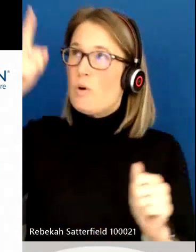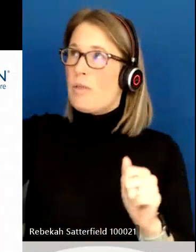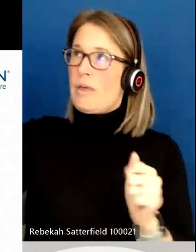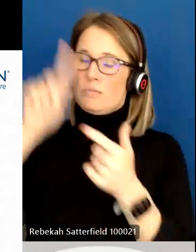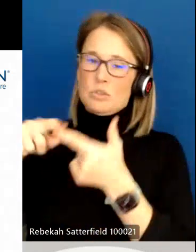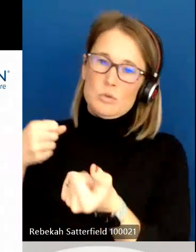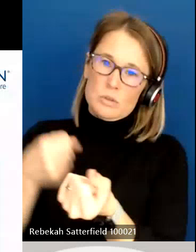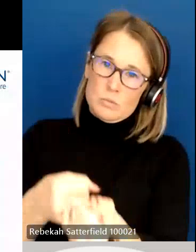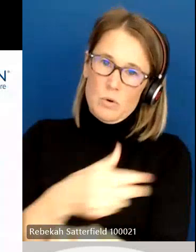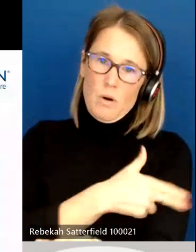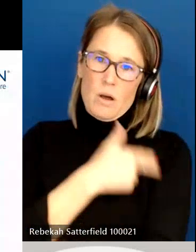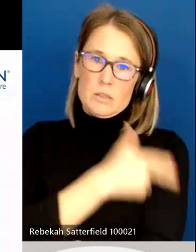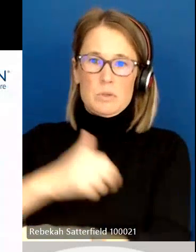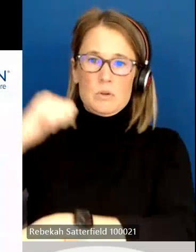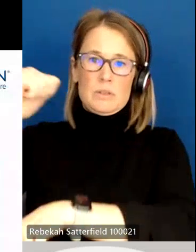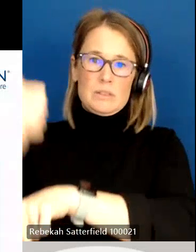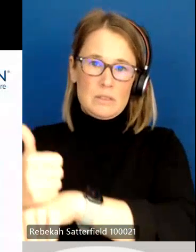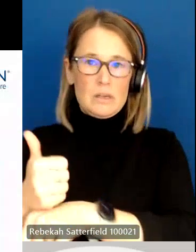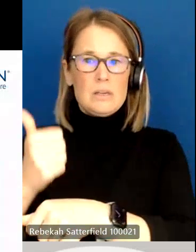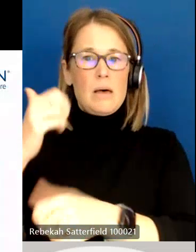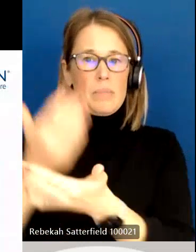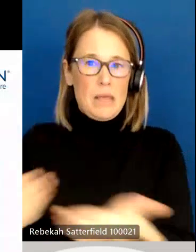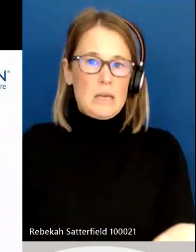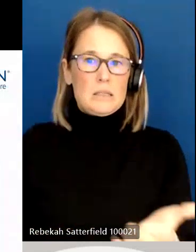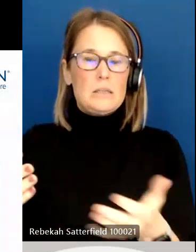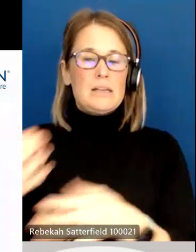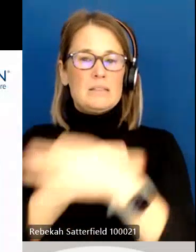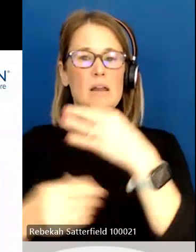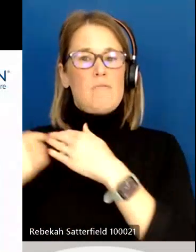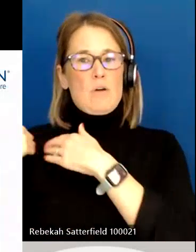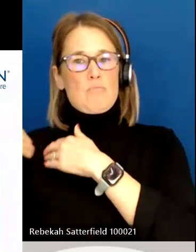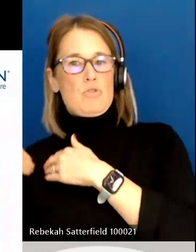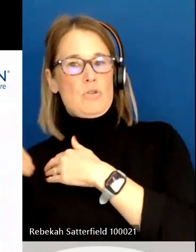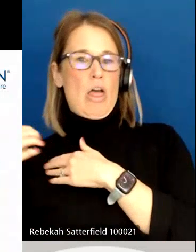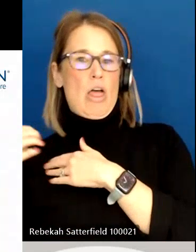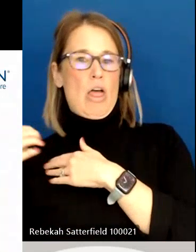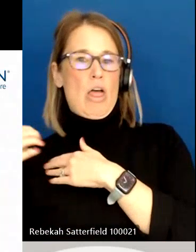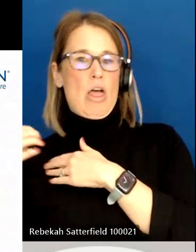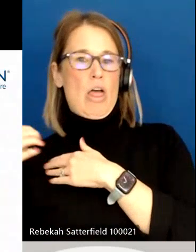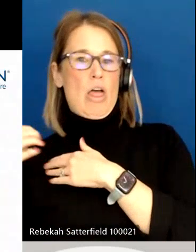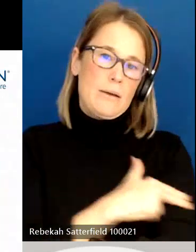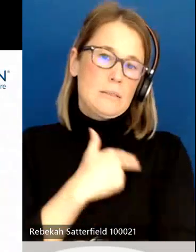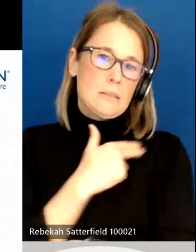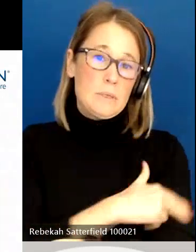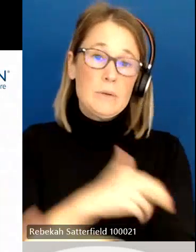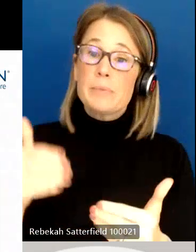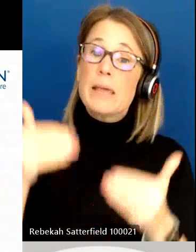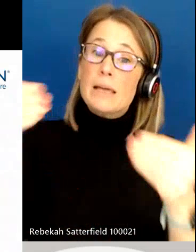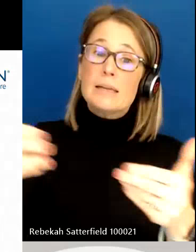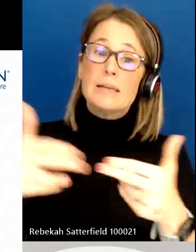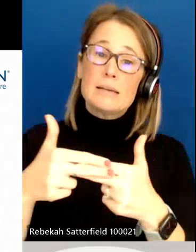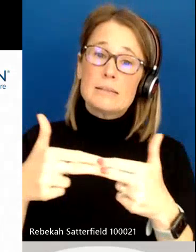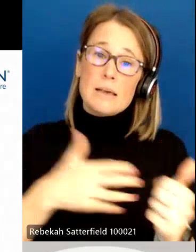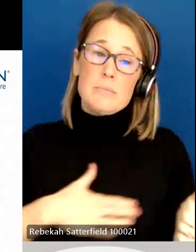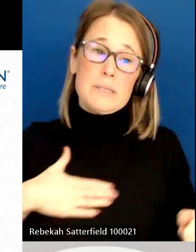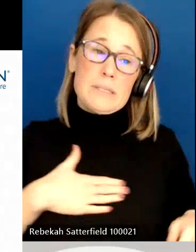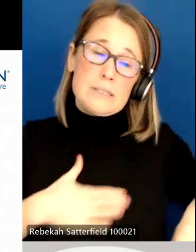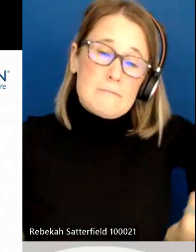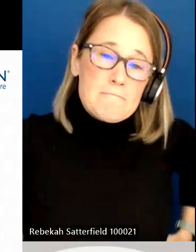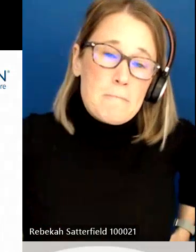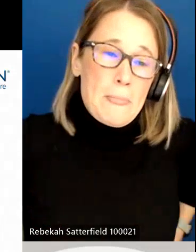things in place without being an additional burden next slide please so the notice of requirements of